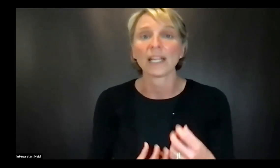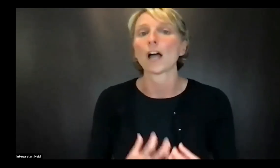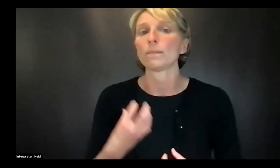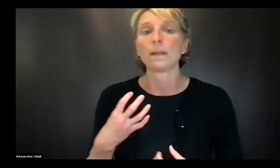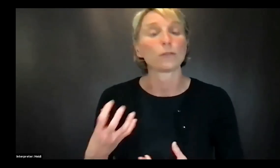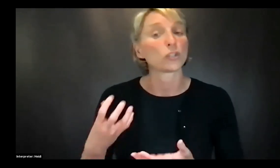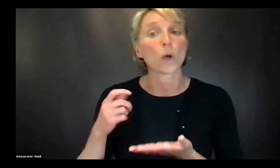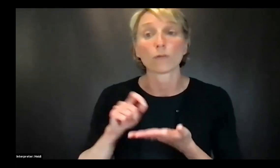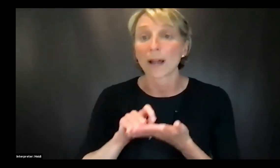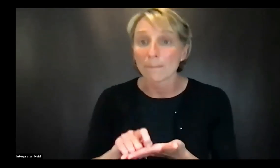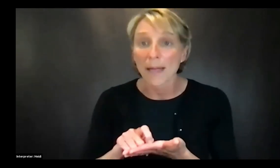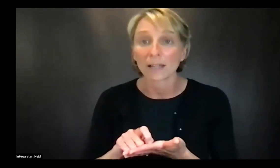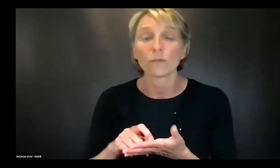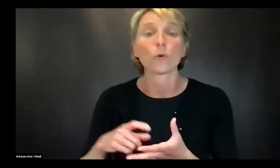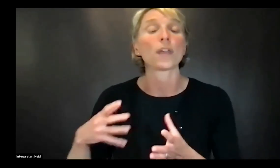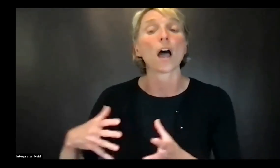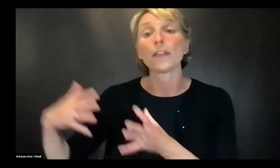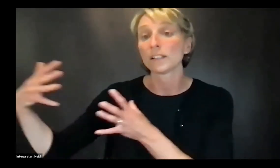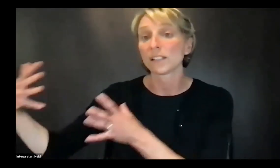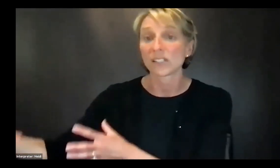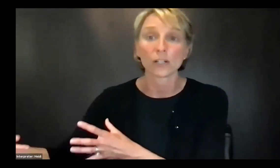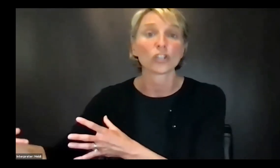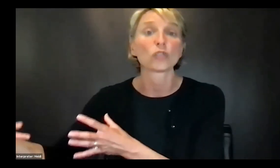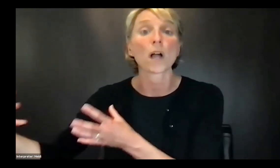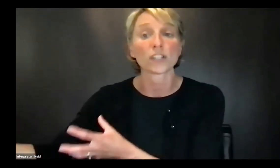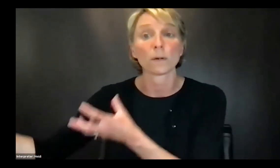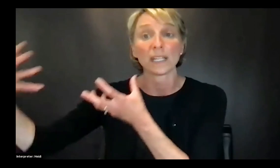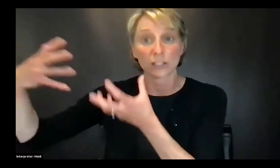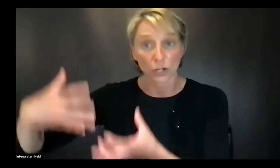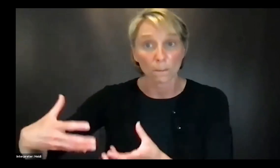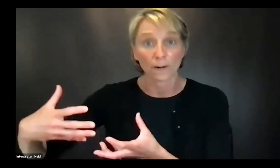Other people just want to write back and forth. Others still just want to bring an interpreter